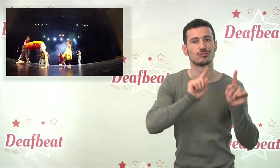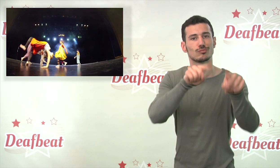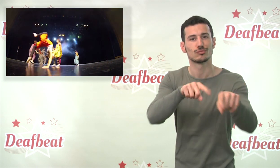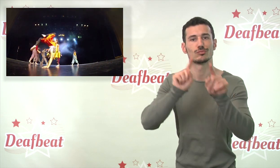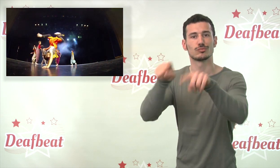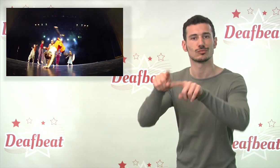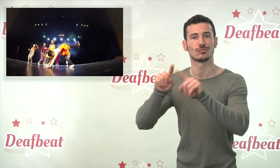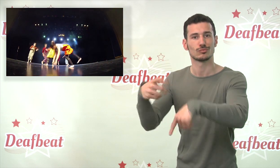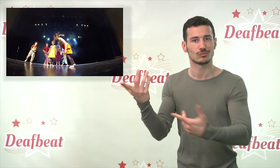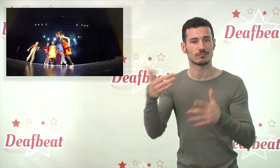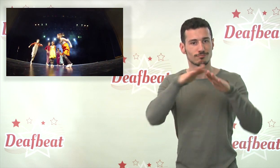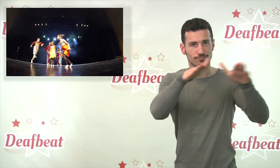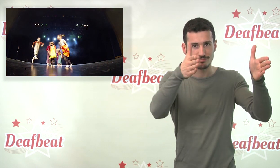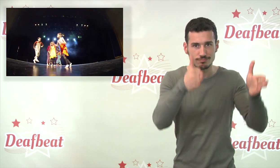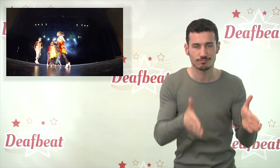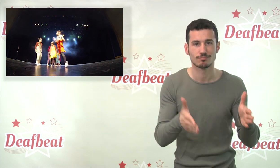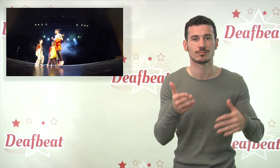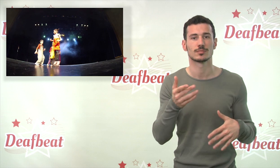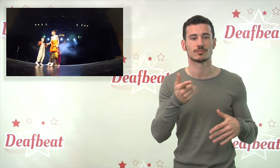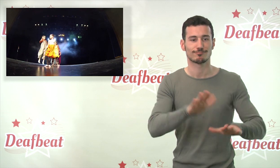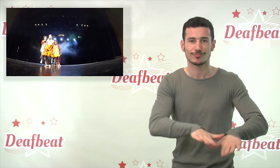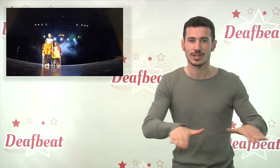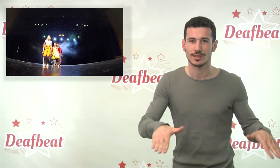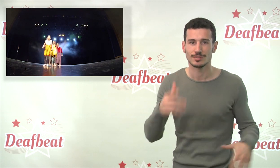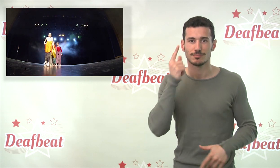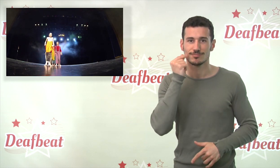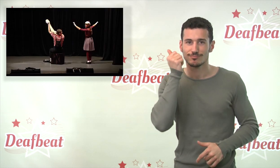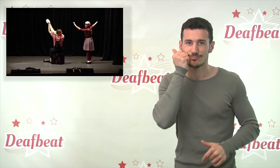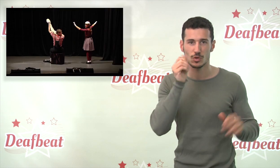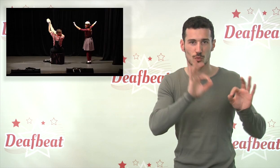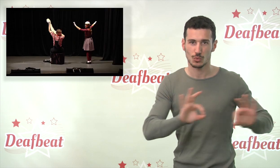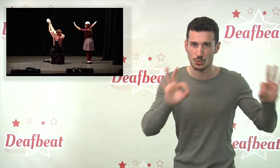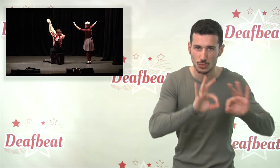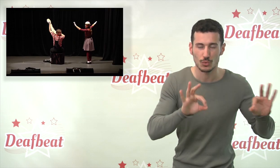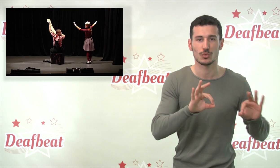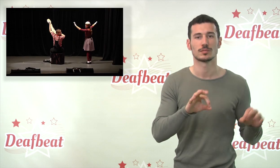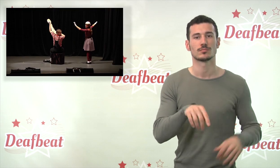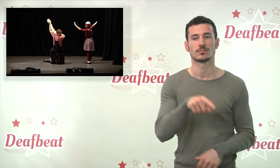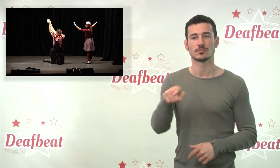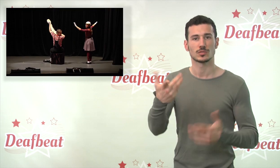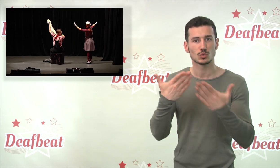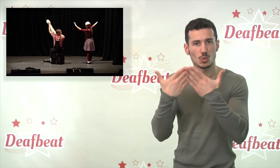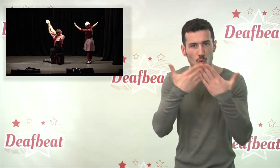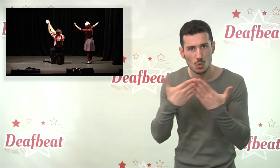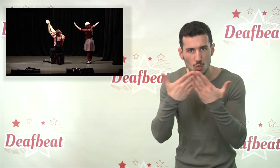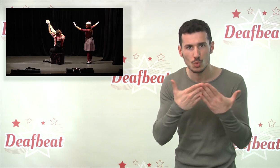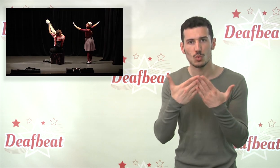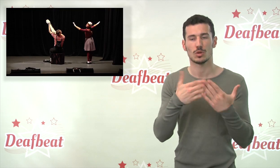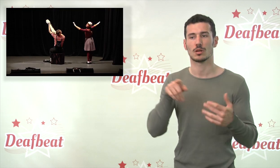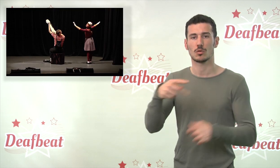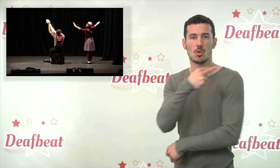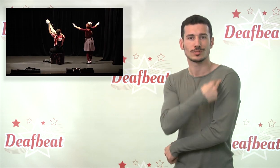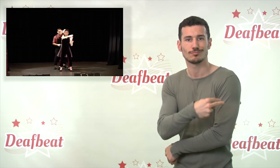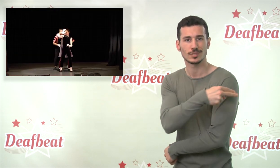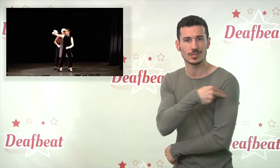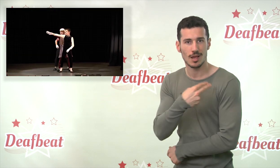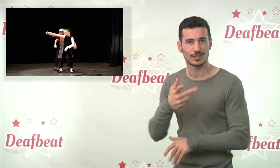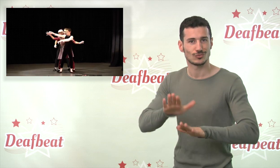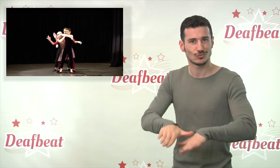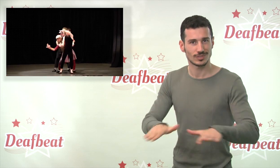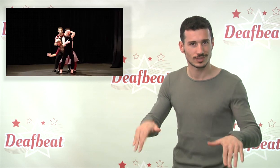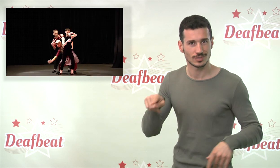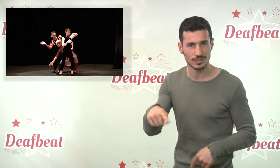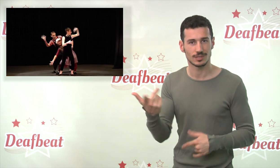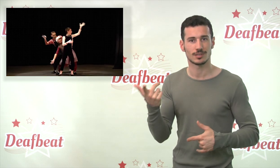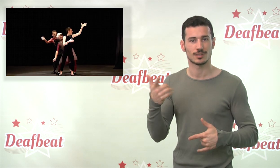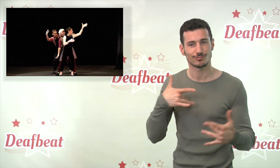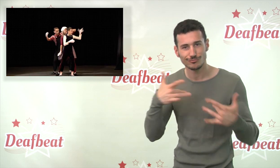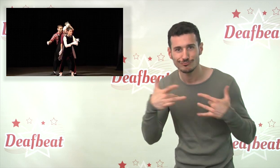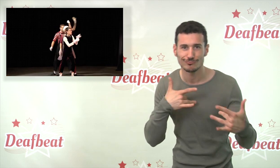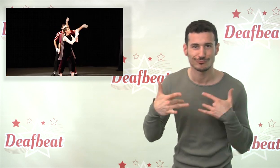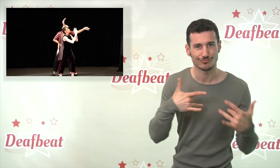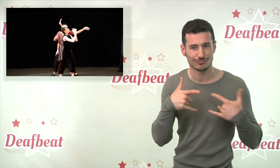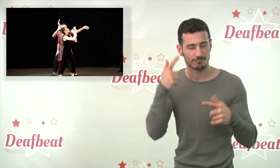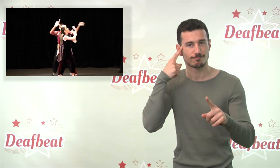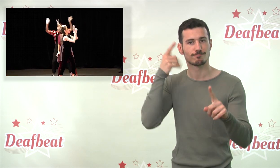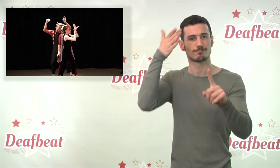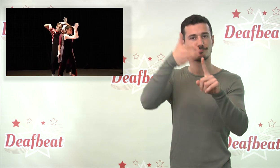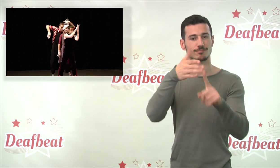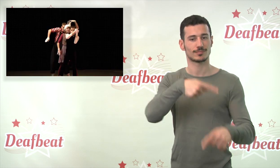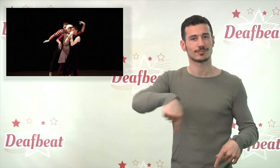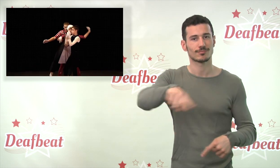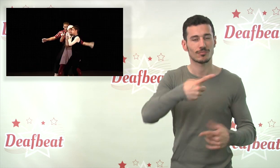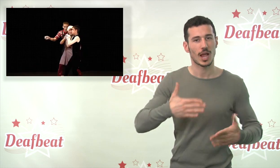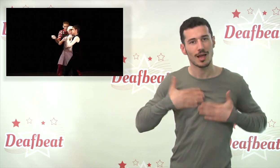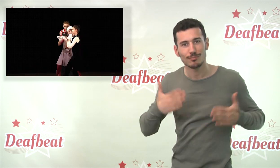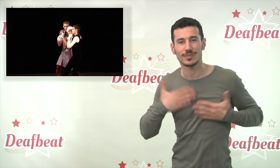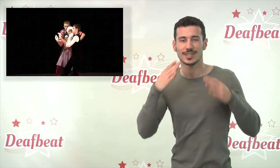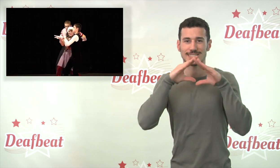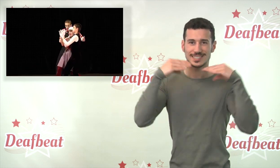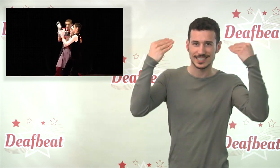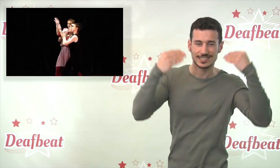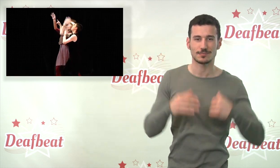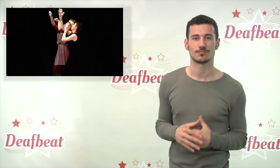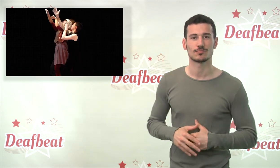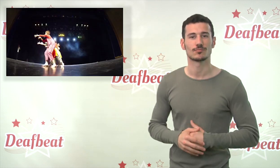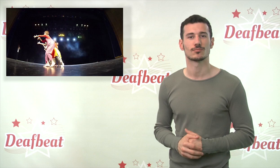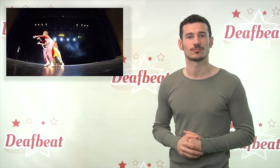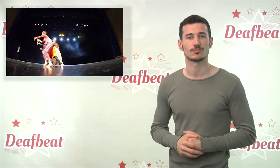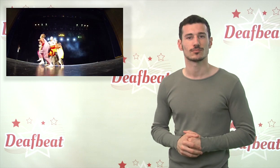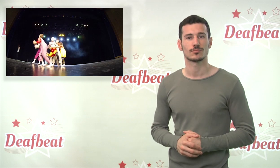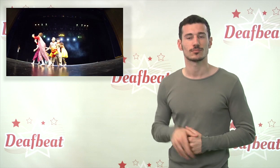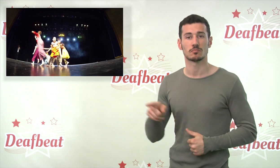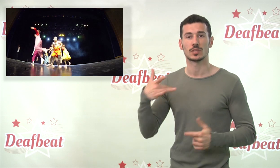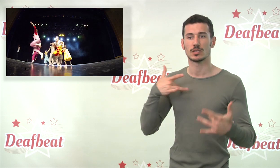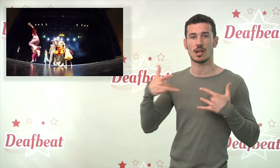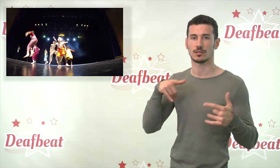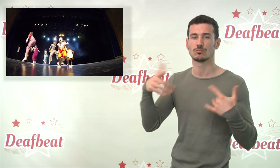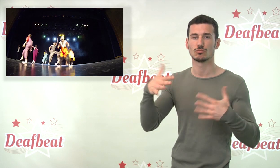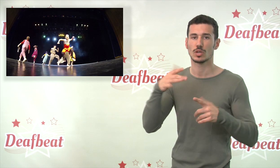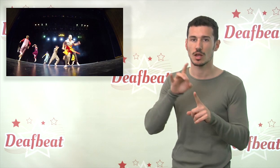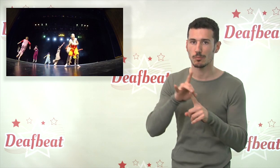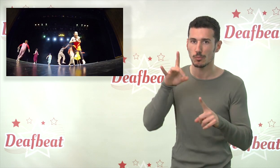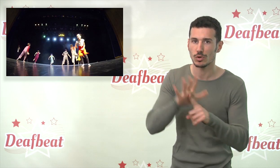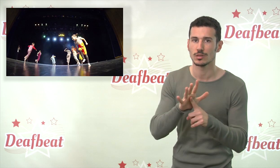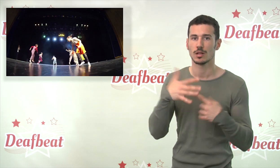in orphanages, schools, and children’s hospitals to bring them joy and happiness. The theatre is a part of